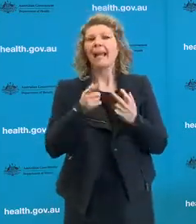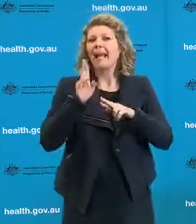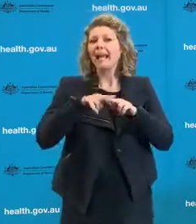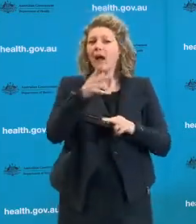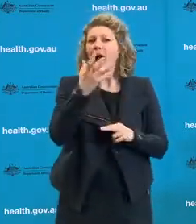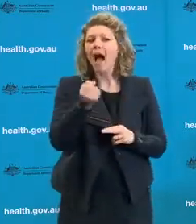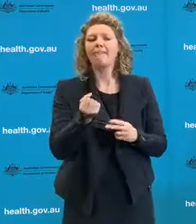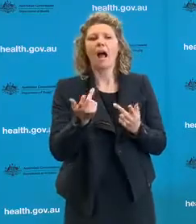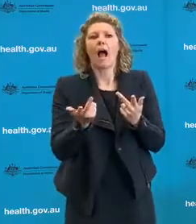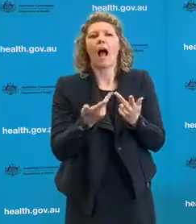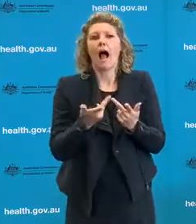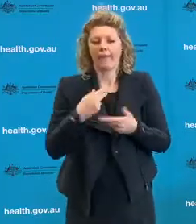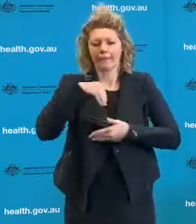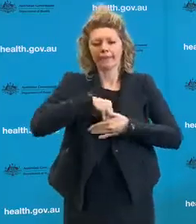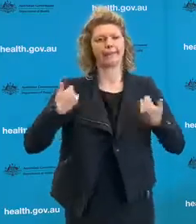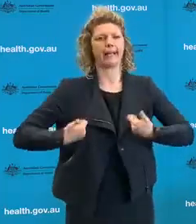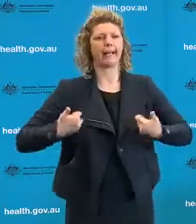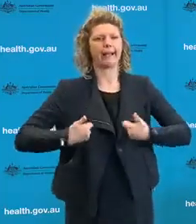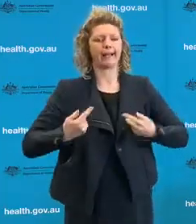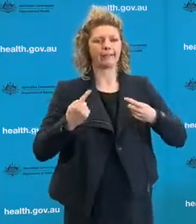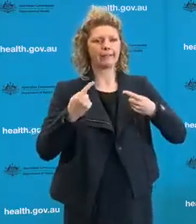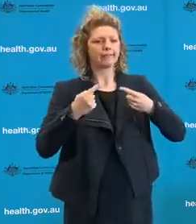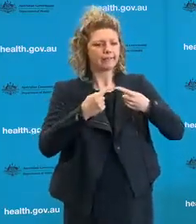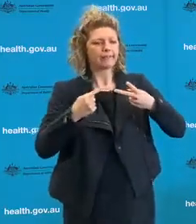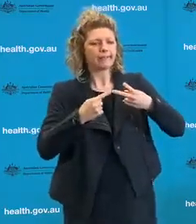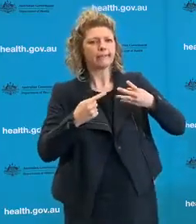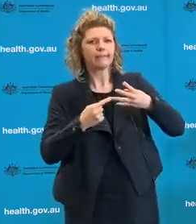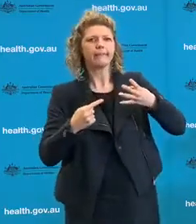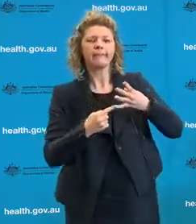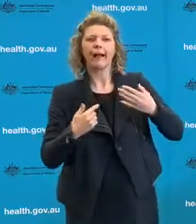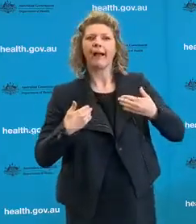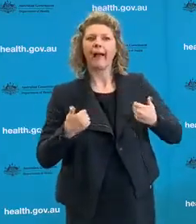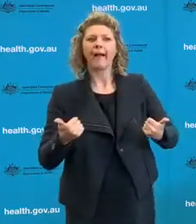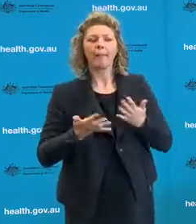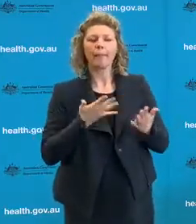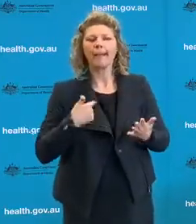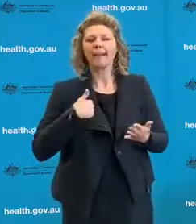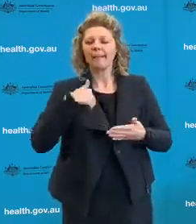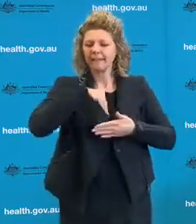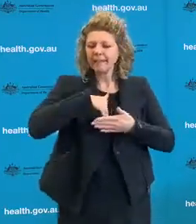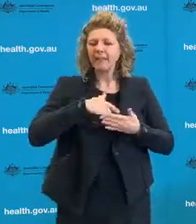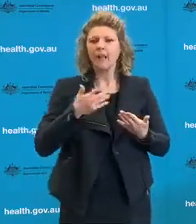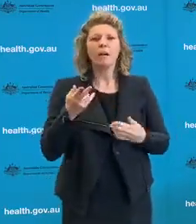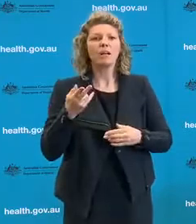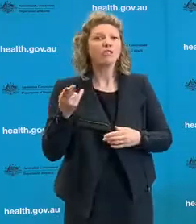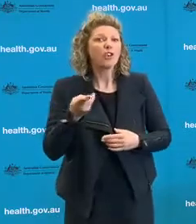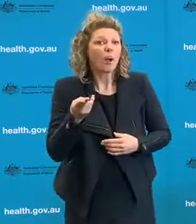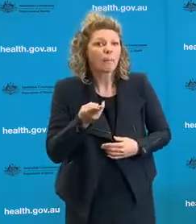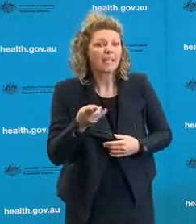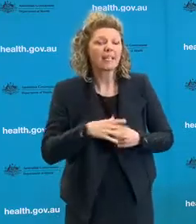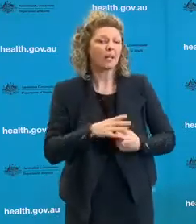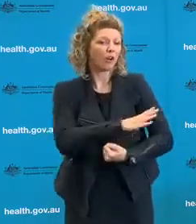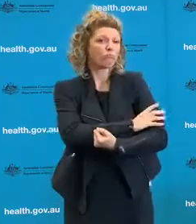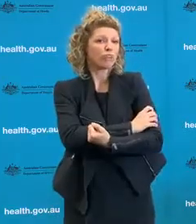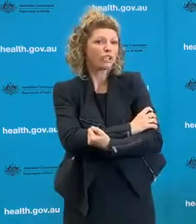when I say co-morbid, that means any other health conditions, so diabetes, high blood pressure, heart disease,